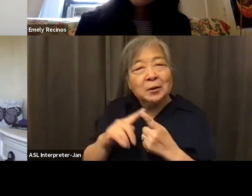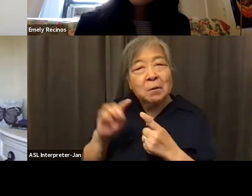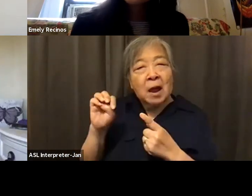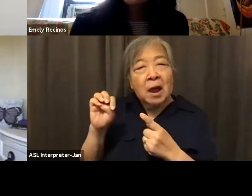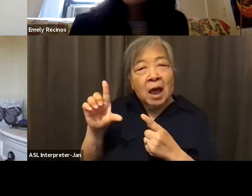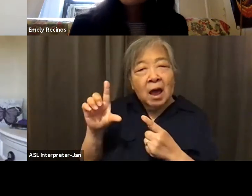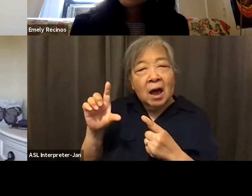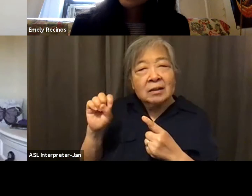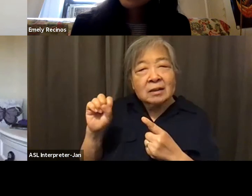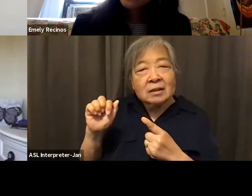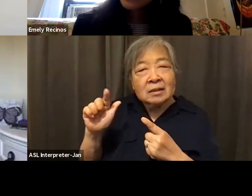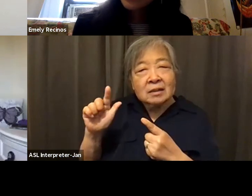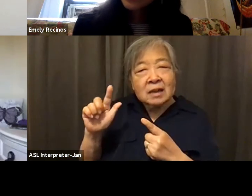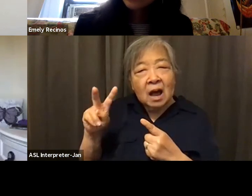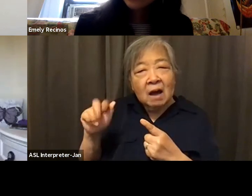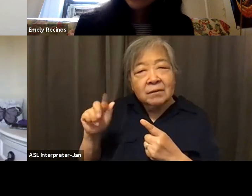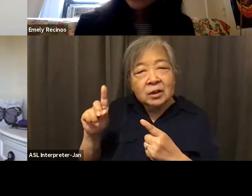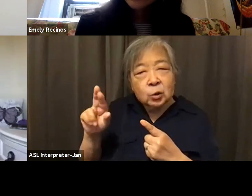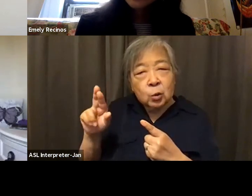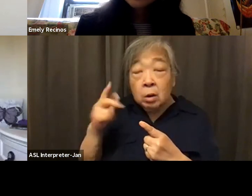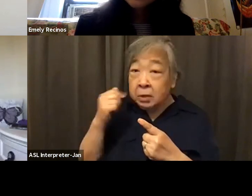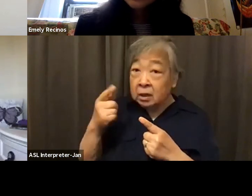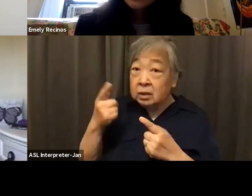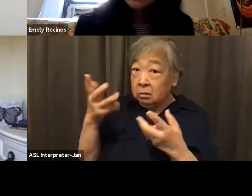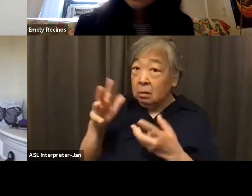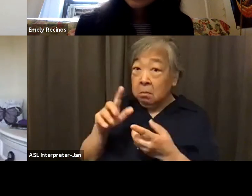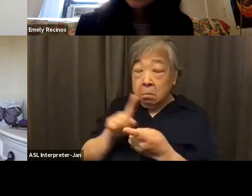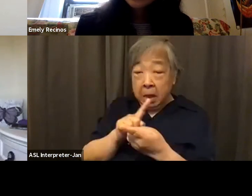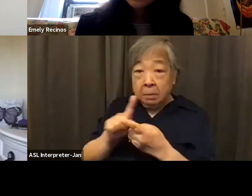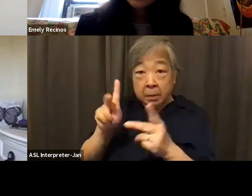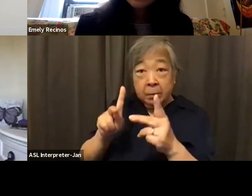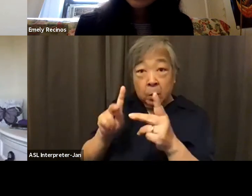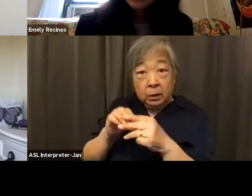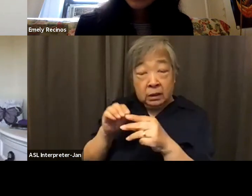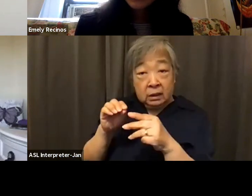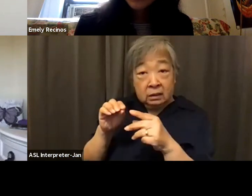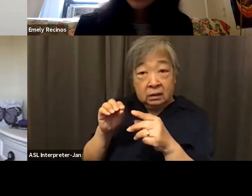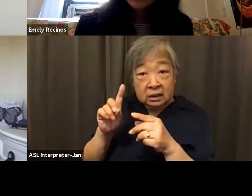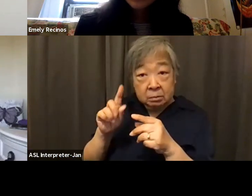experience of meeting locals with disabilities in Argentina was something that I want to